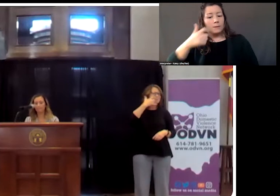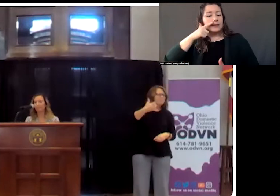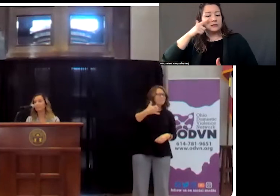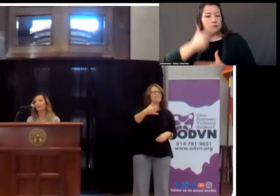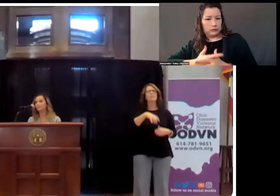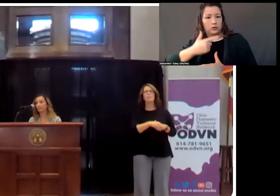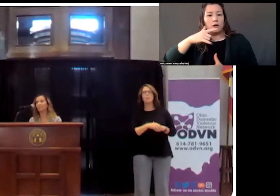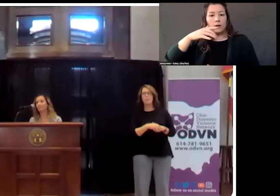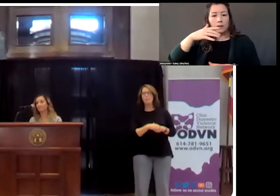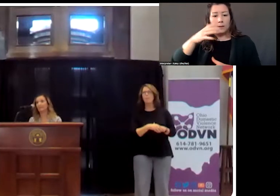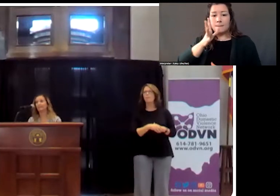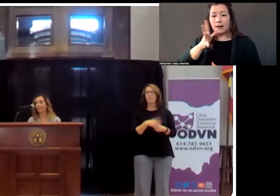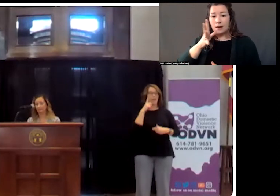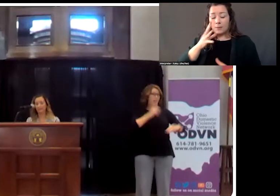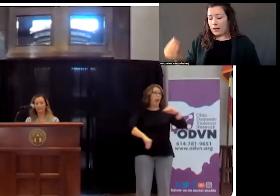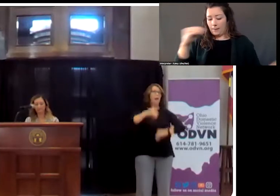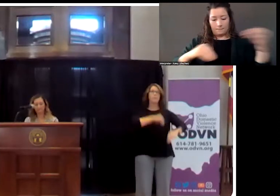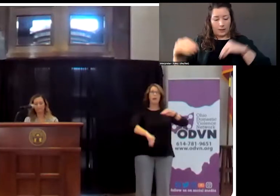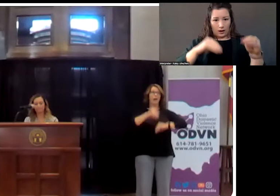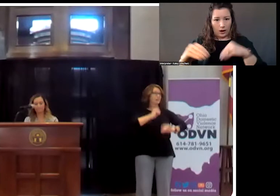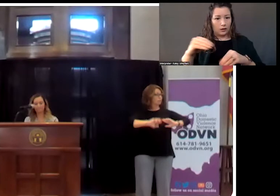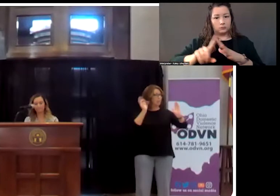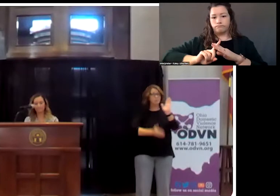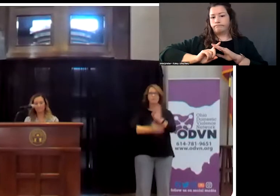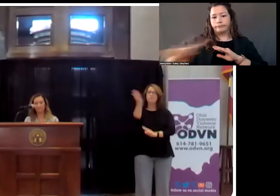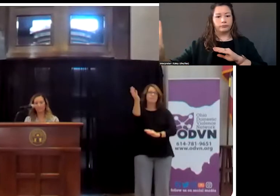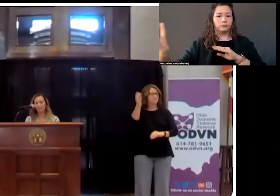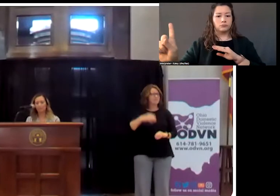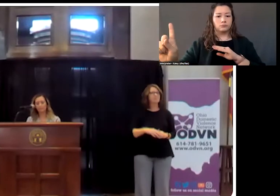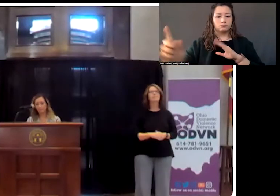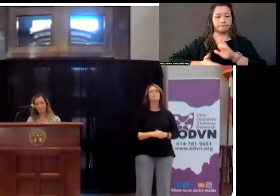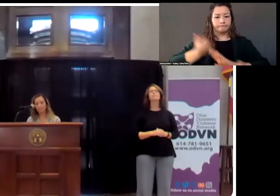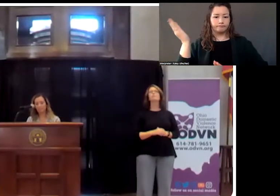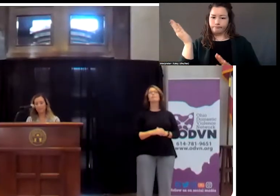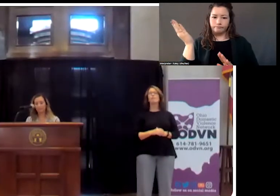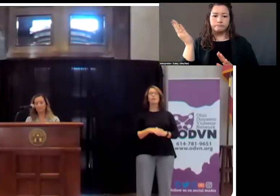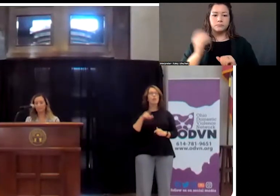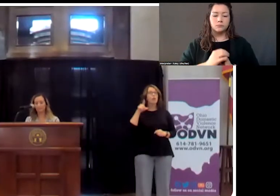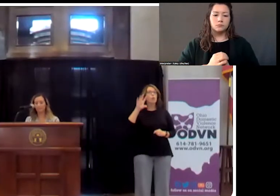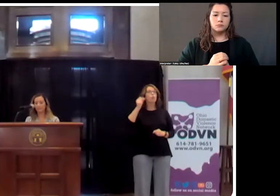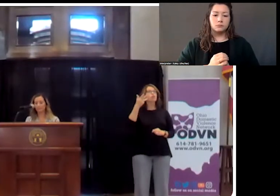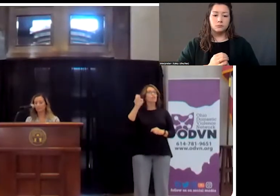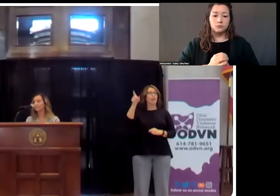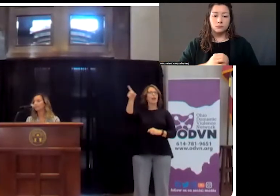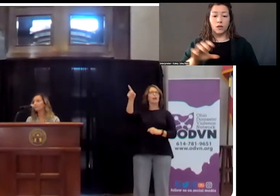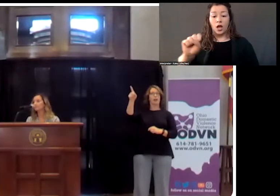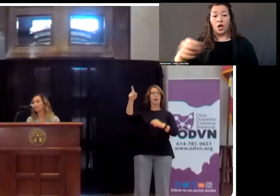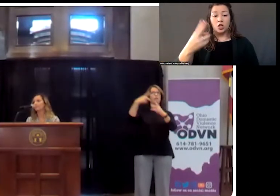and I packed my things and I got out of there. Once Shane had figured out that I was for real done.